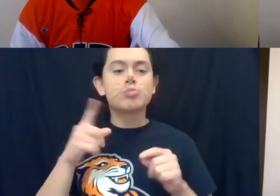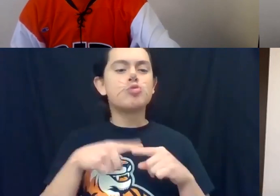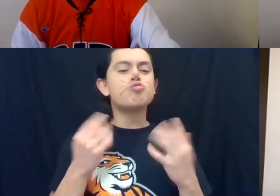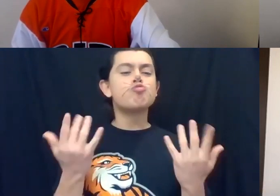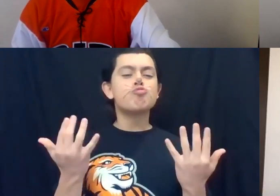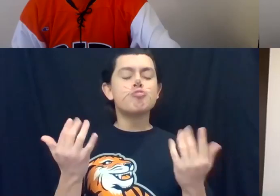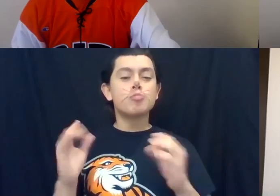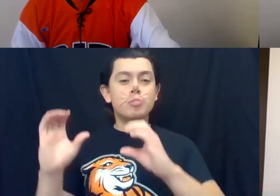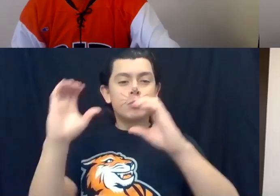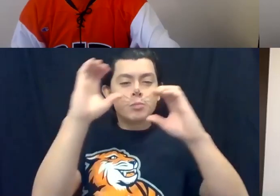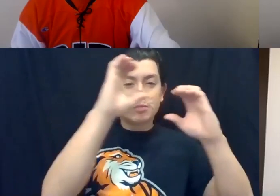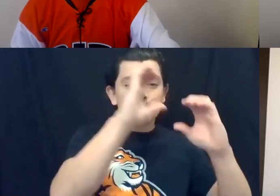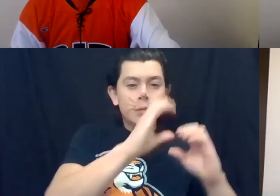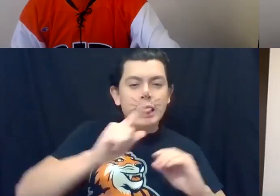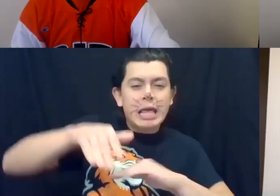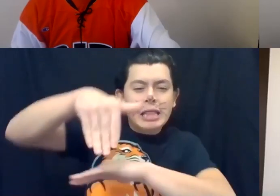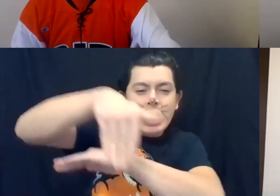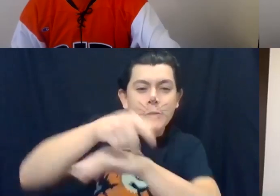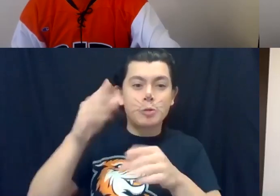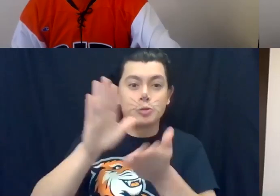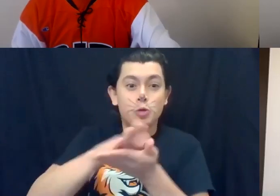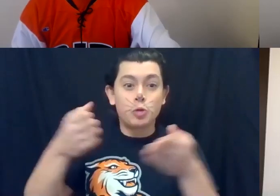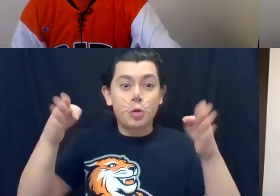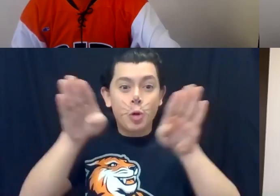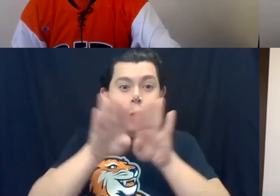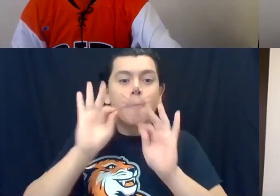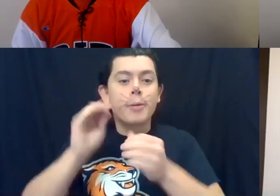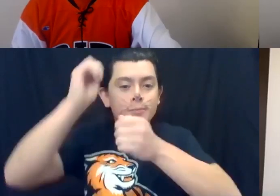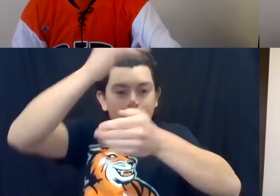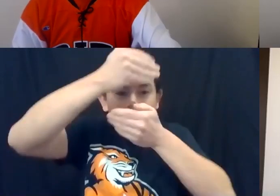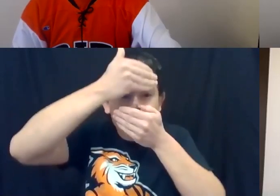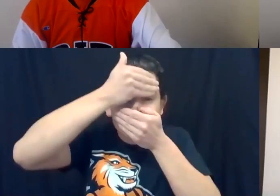wait until late at night when school is closed, dressed in all black, have a mask over your face,